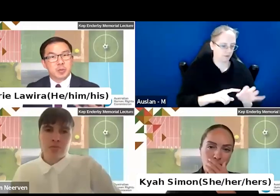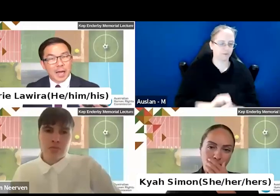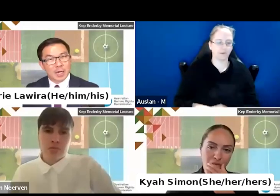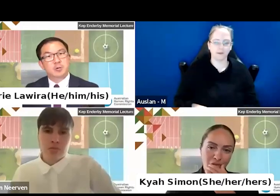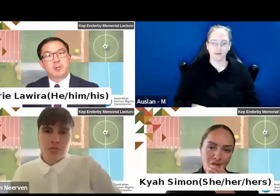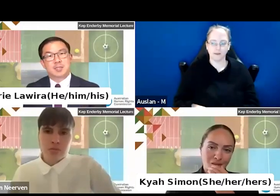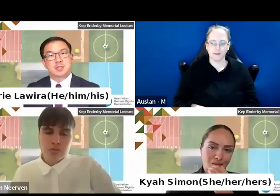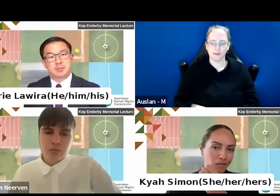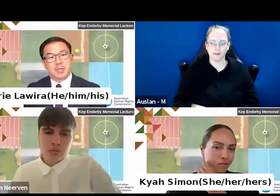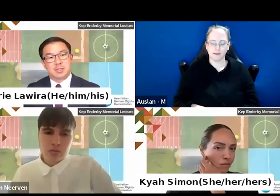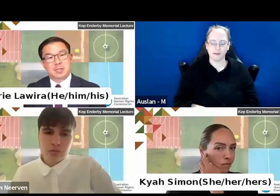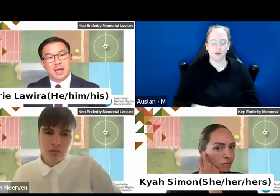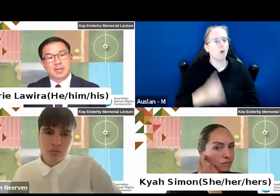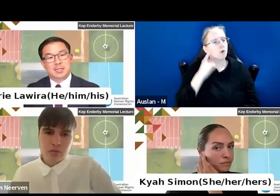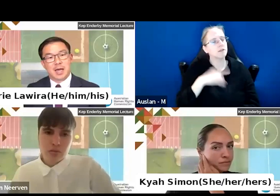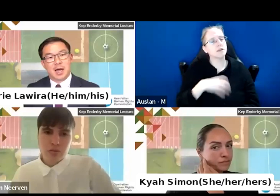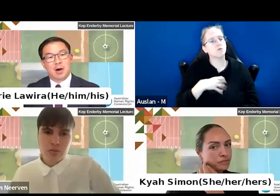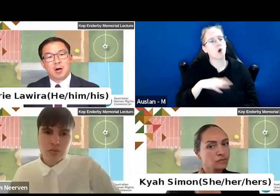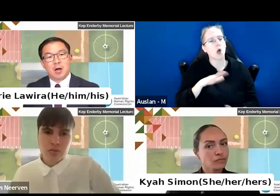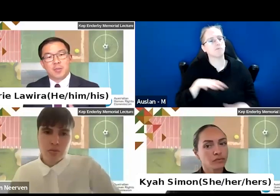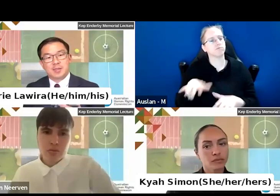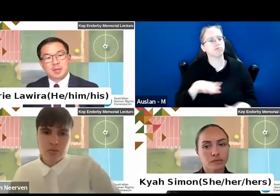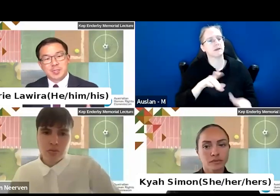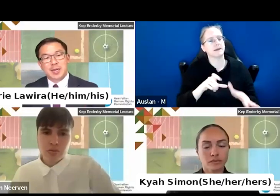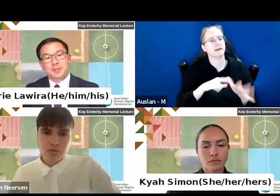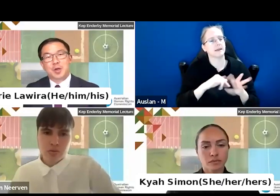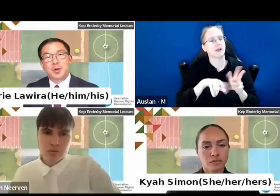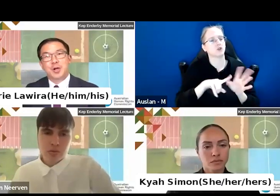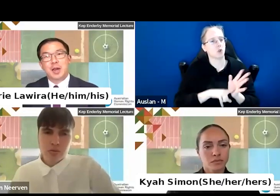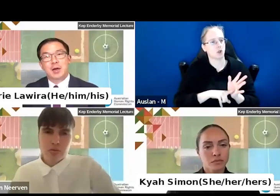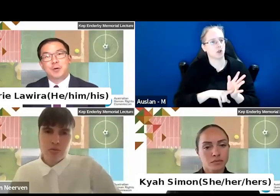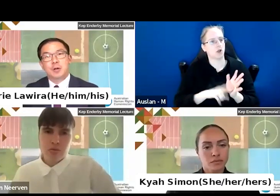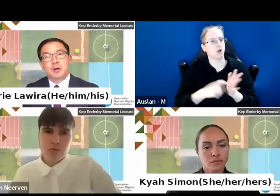casual racism is and how this particularly at the community level,